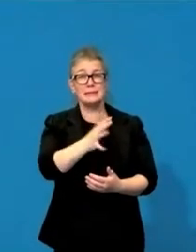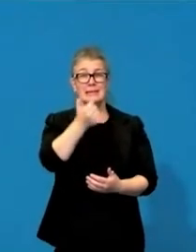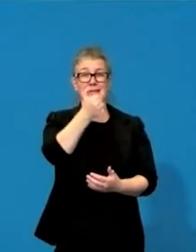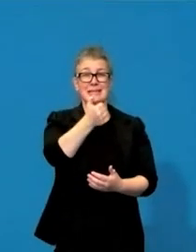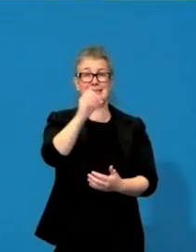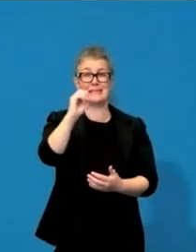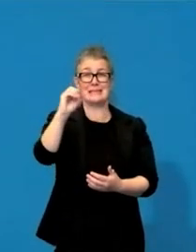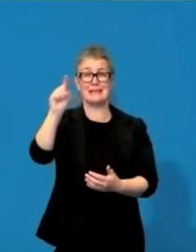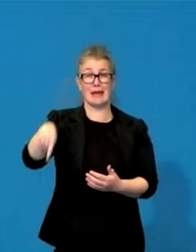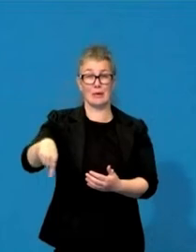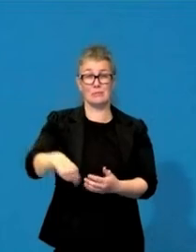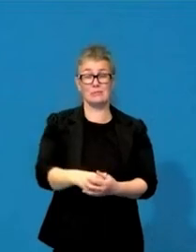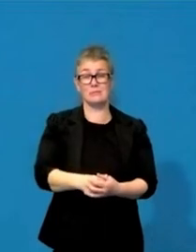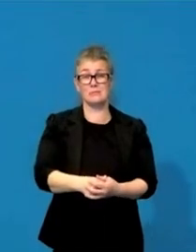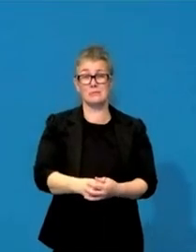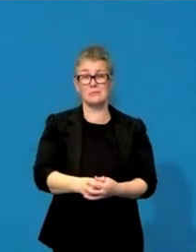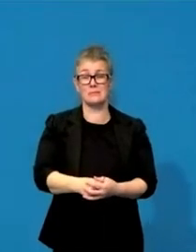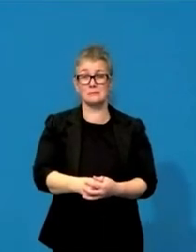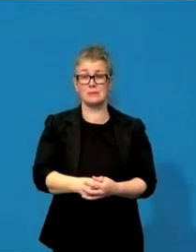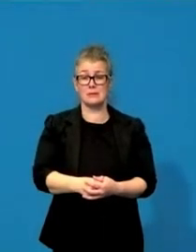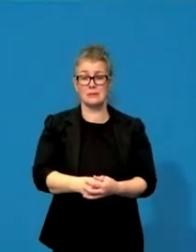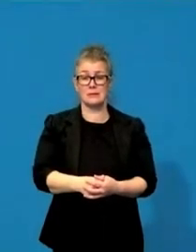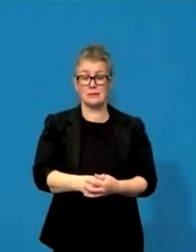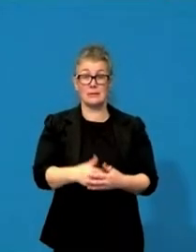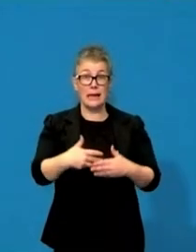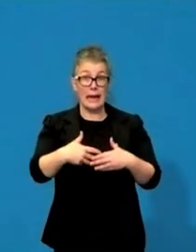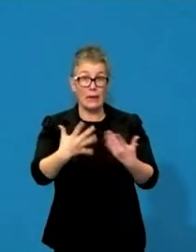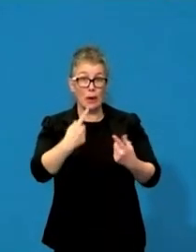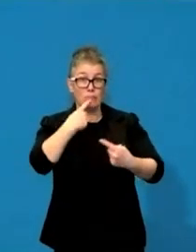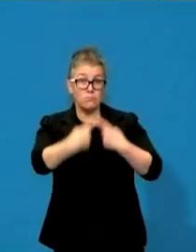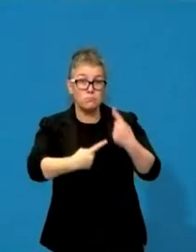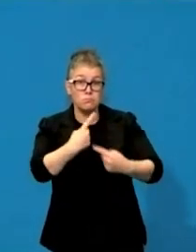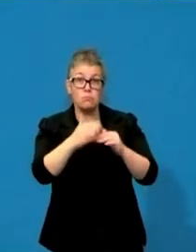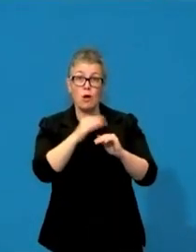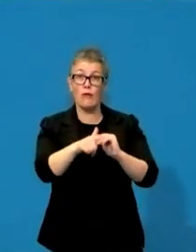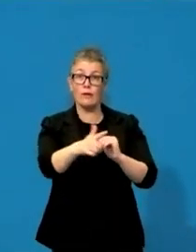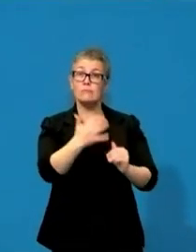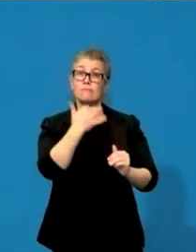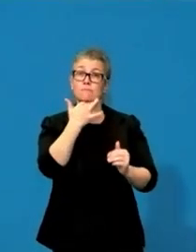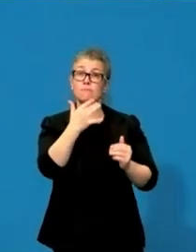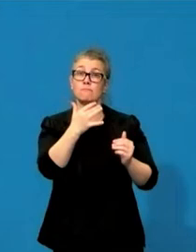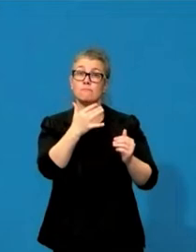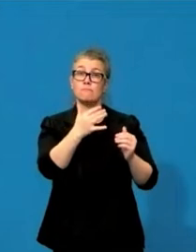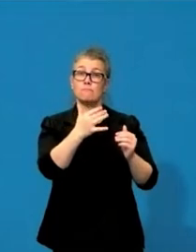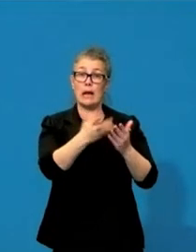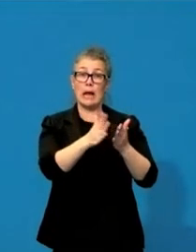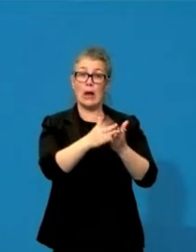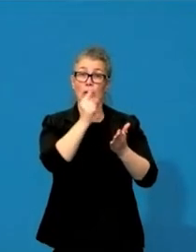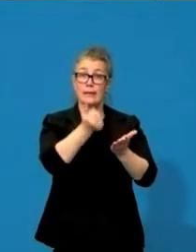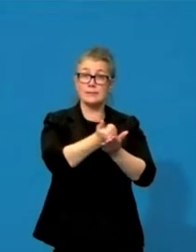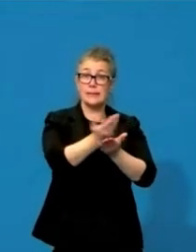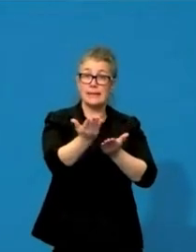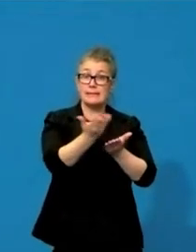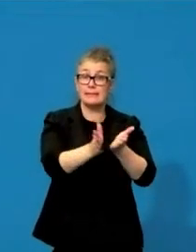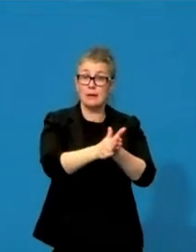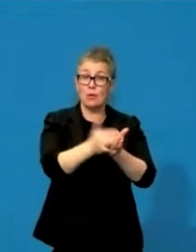And did someone explain to you how to use the package or access that